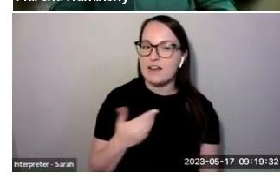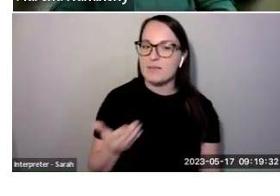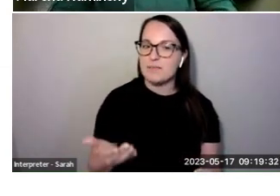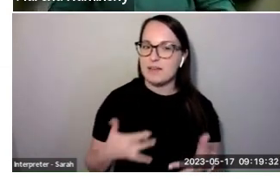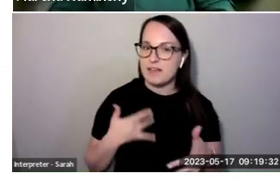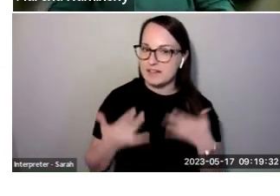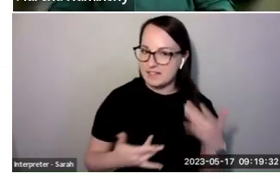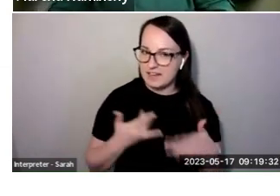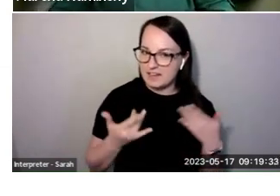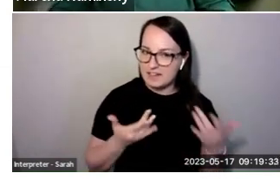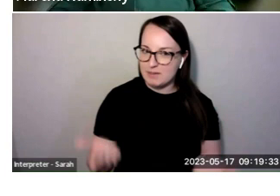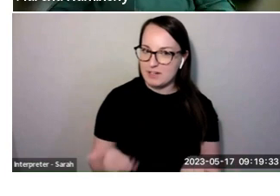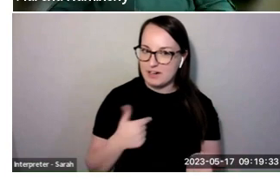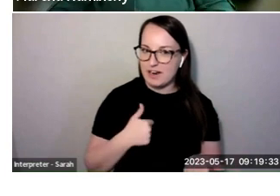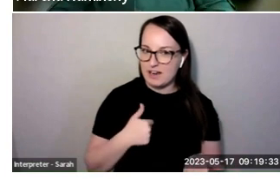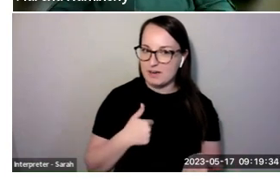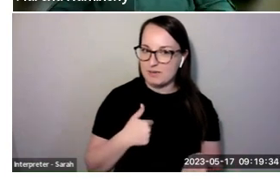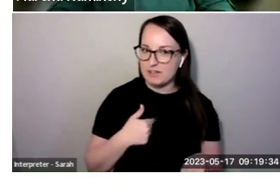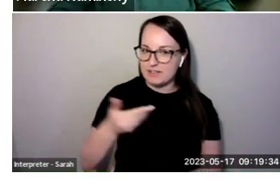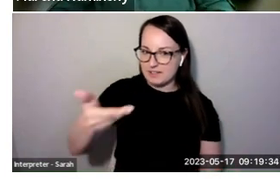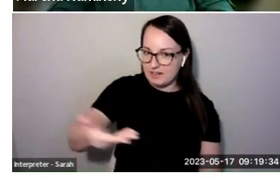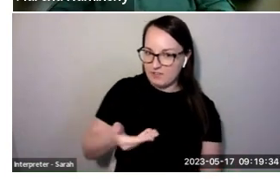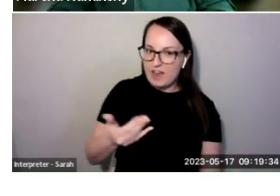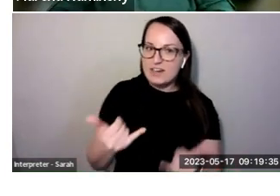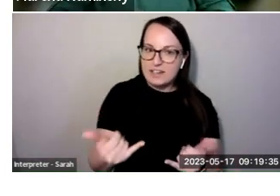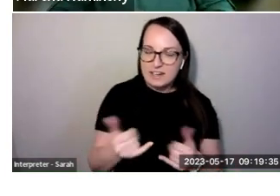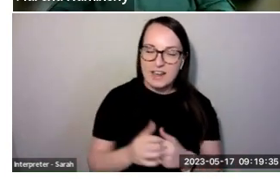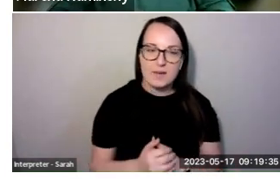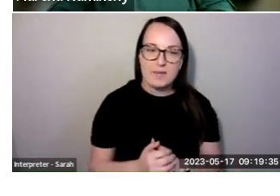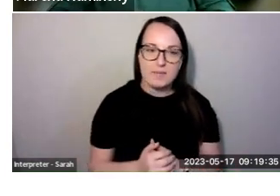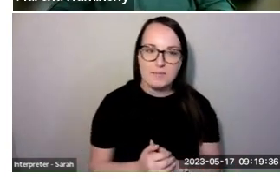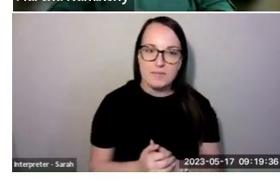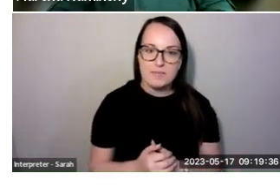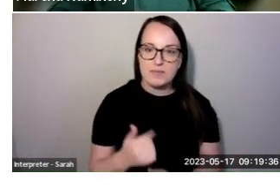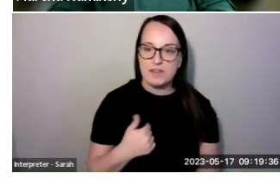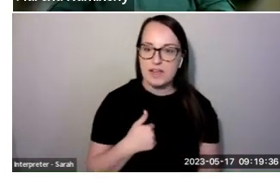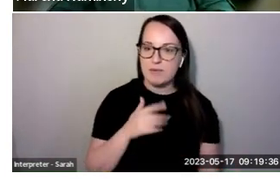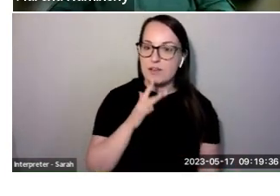manager at DEAF, Inc. I'm excited to be here and was